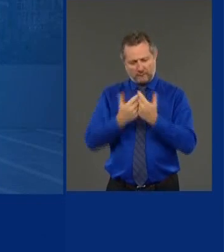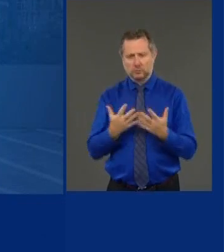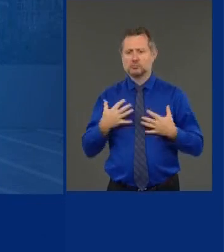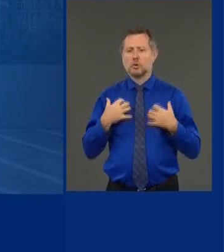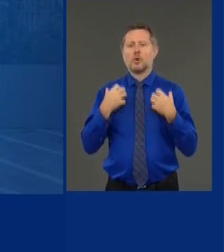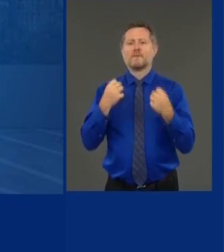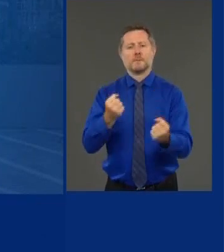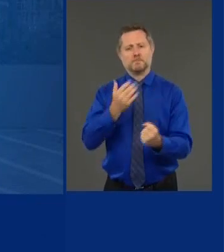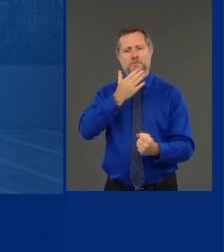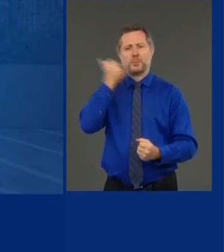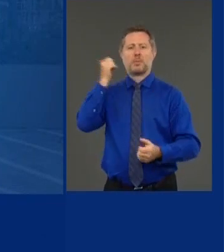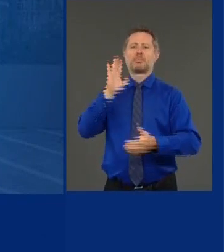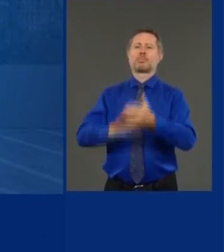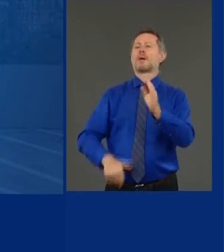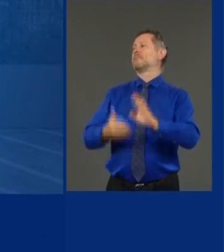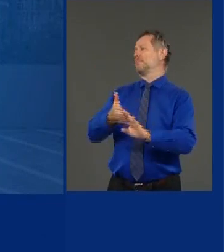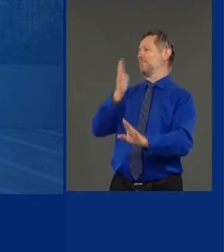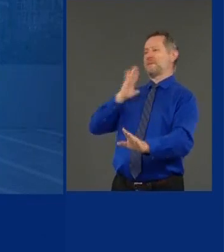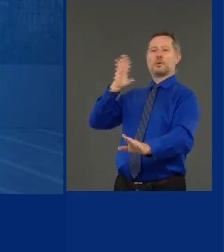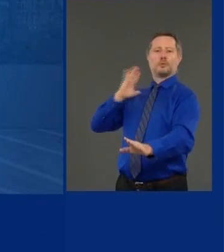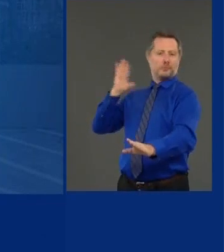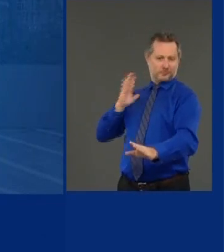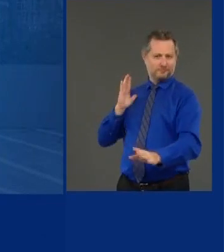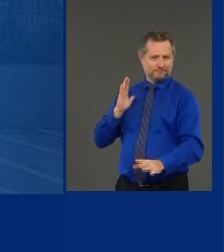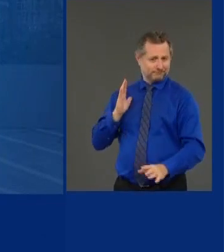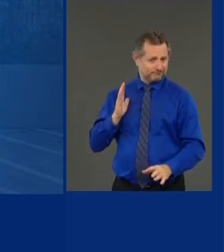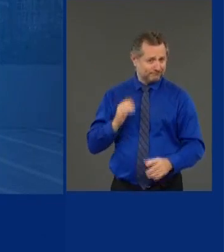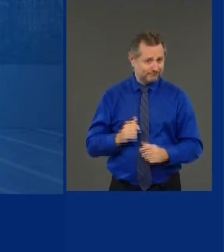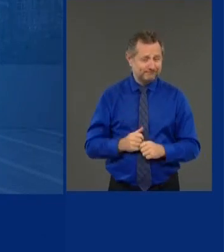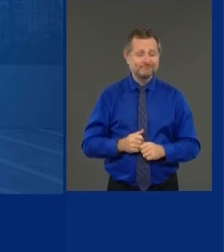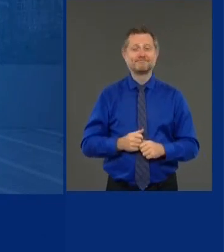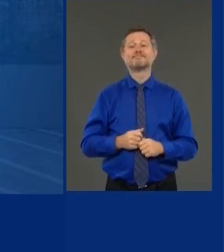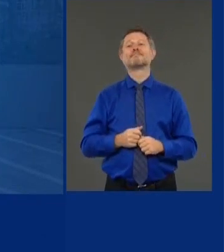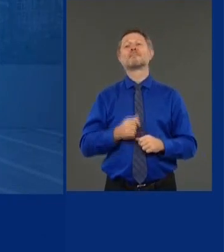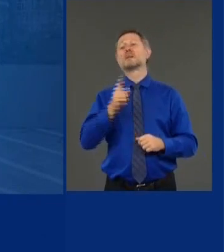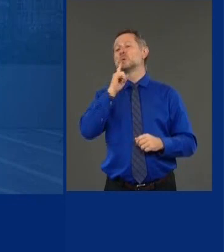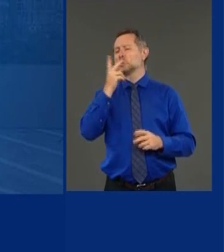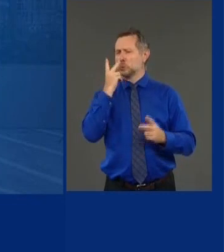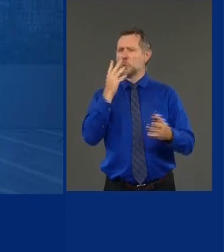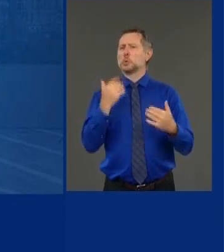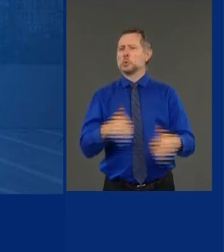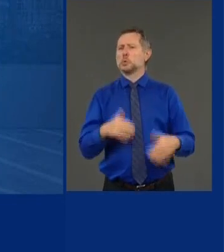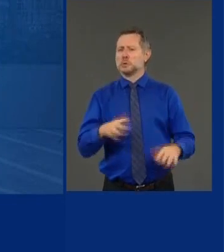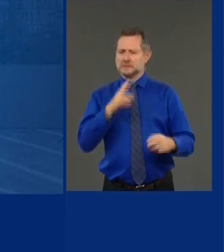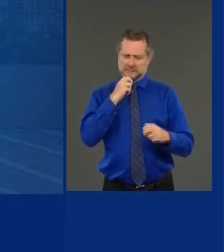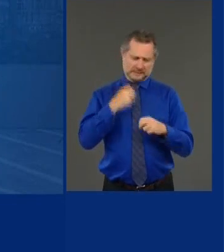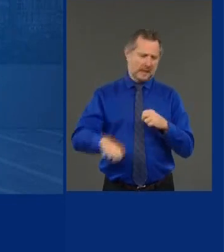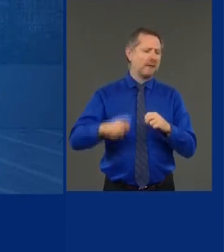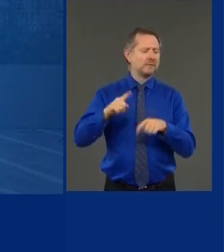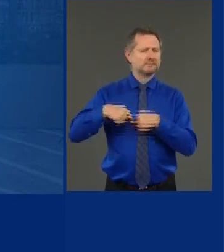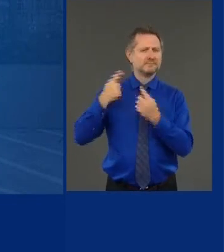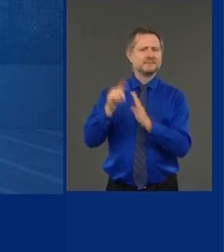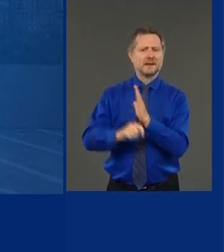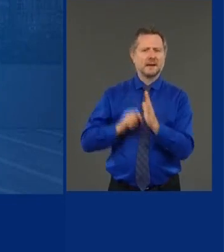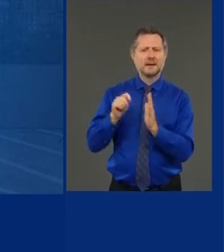AND I THINK THERE'S A SYMBOLISM THERE FOR ALL NEW YORKERS. WE'RE GOING TO HAVE TO BUILD BACK. THERE'S NO DOUBT ABOUT IT.tde WE DON'T EVEN UNDERSTAND THE